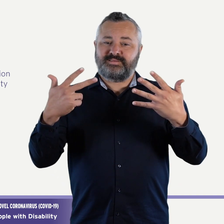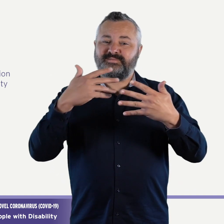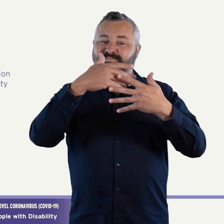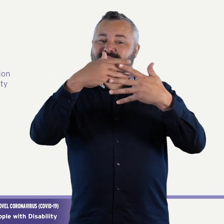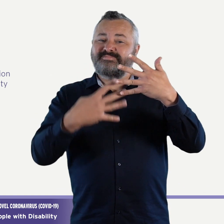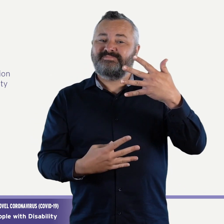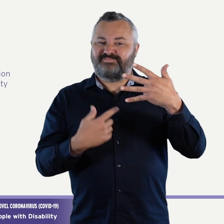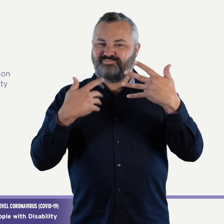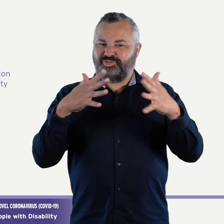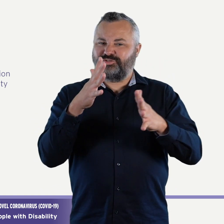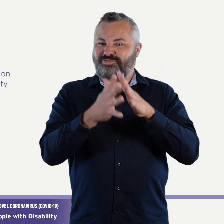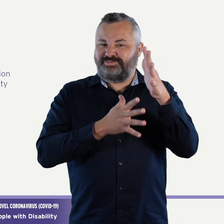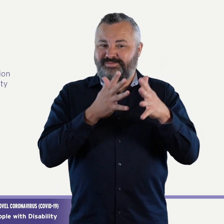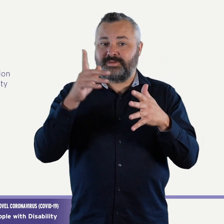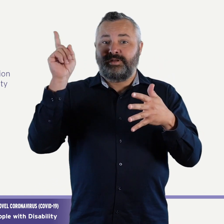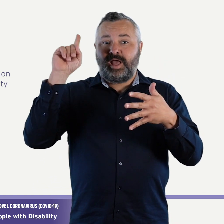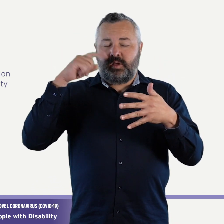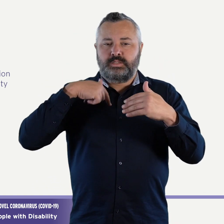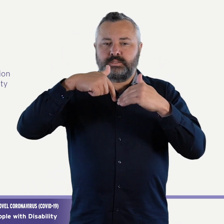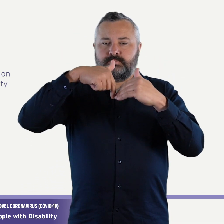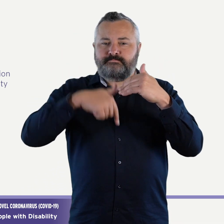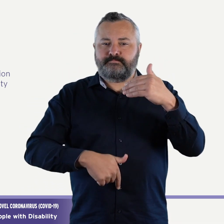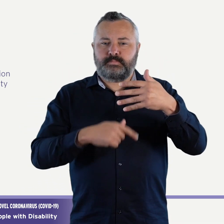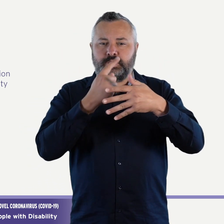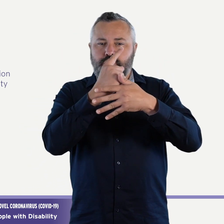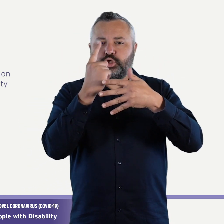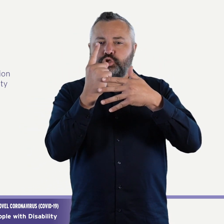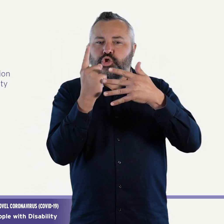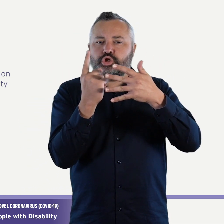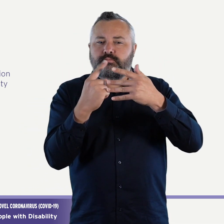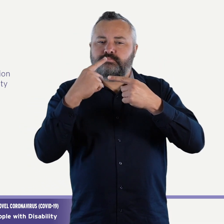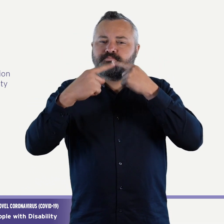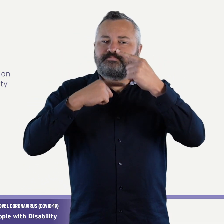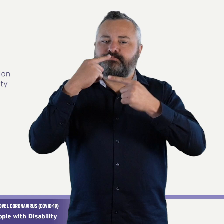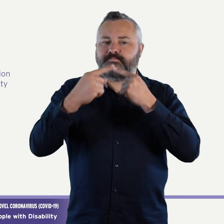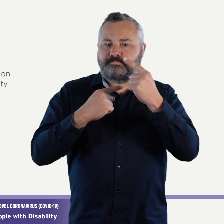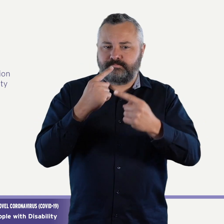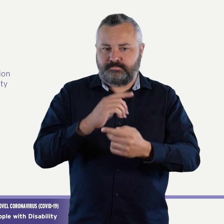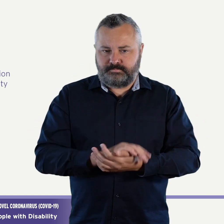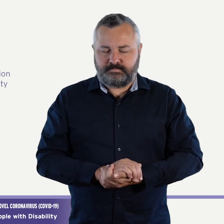These focus areas will now be explained in greater detail: